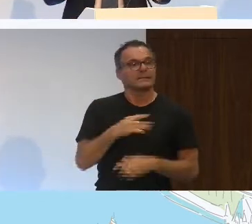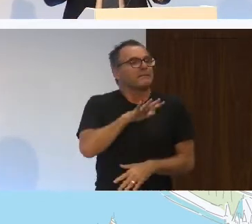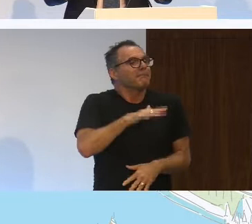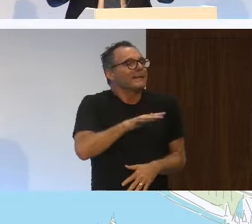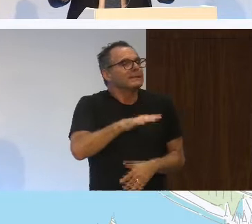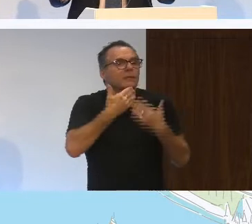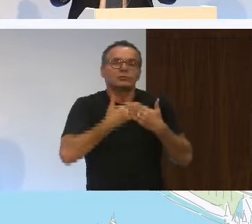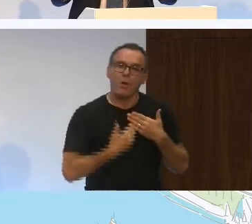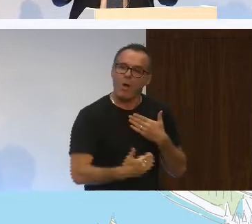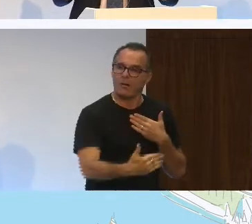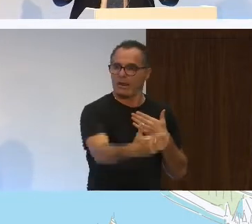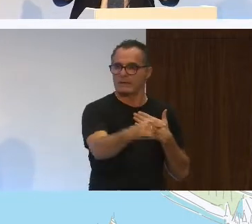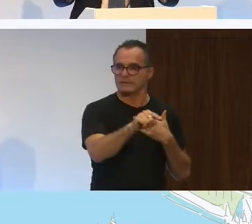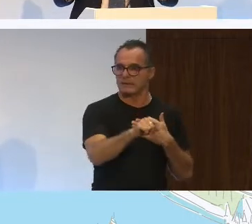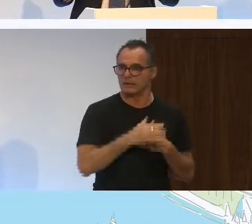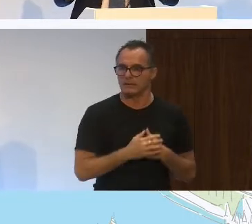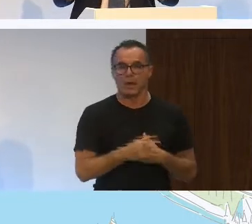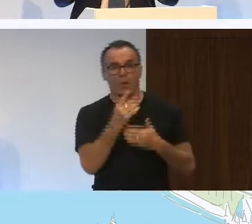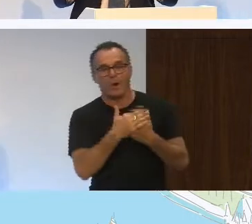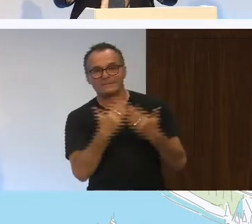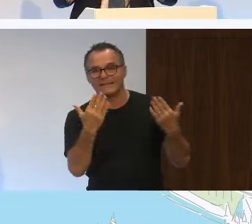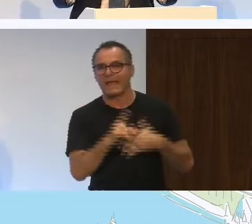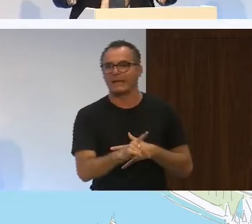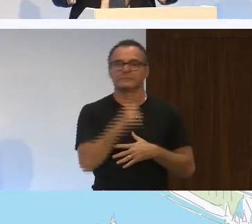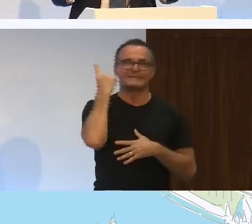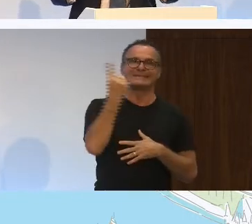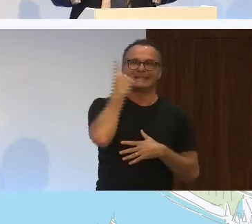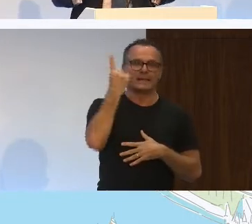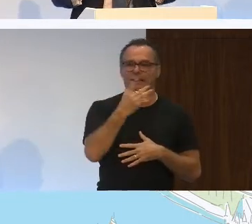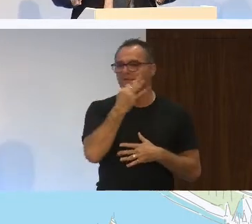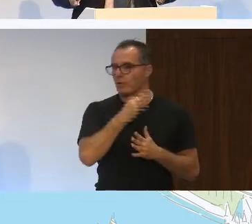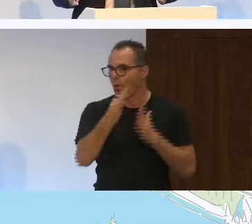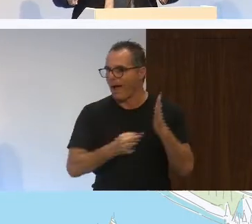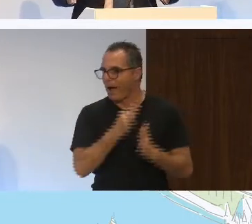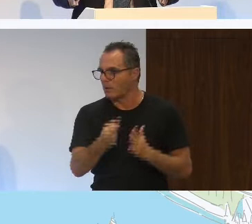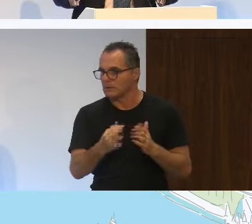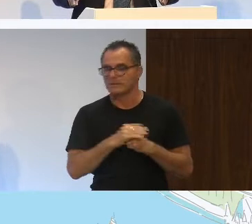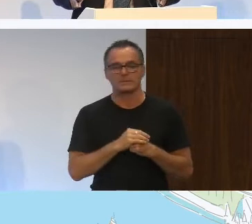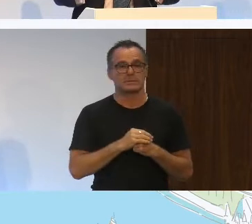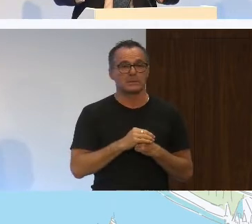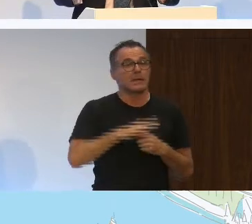long lasting is when the episodes of dizziness last for a few hours. The main thing that a physician